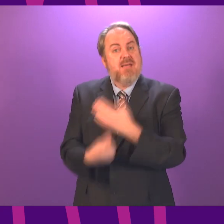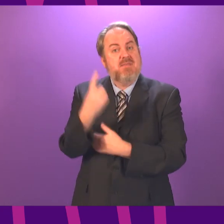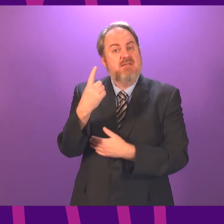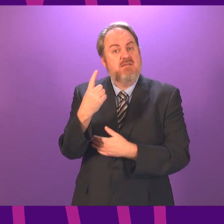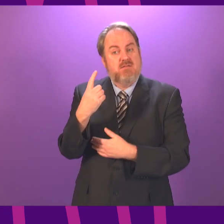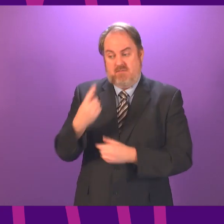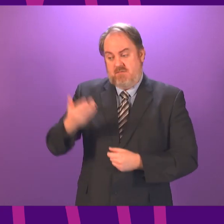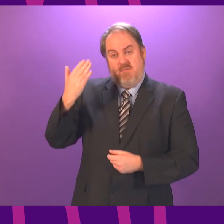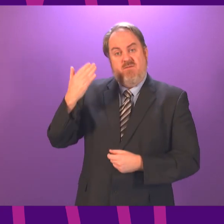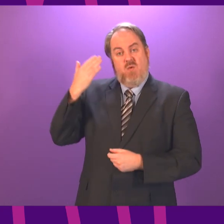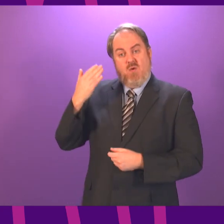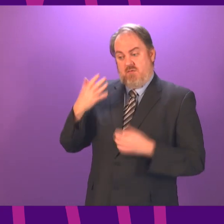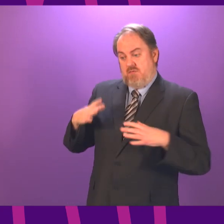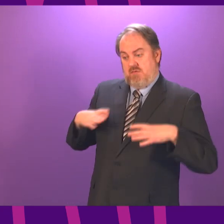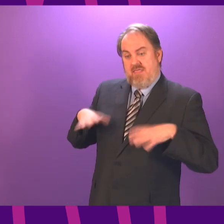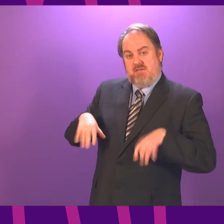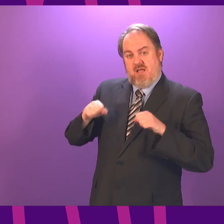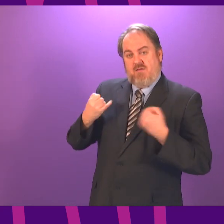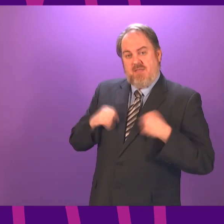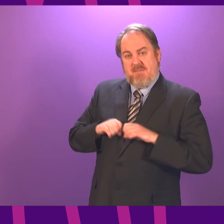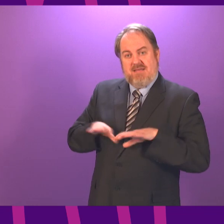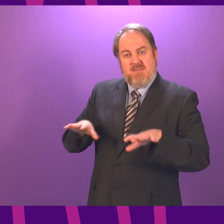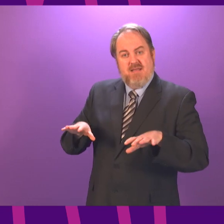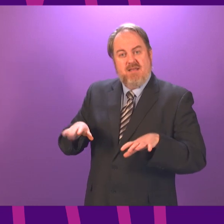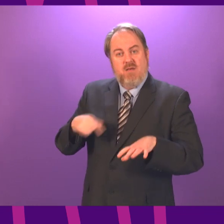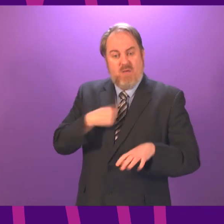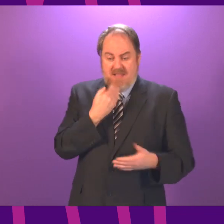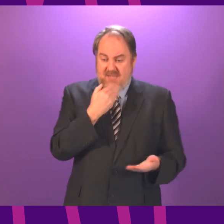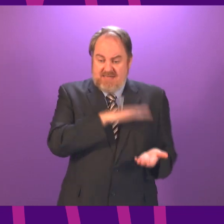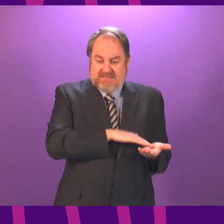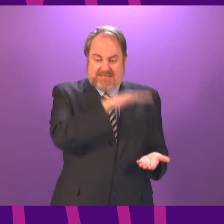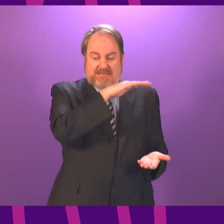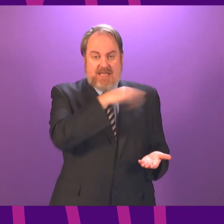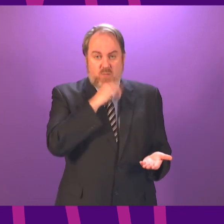earlier stage of the pandemic to offer mutual aid to other parts of the United Kingdom.